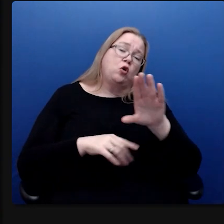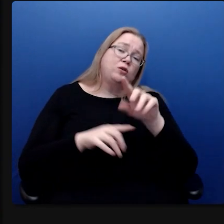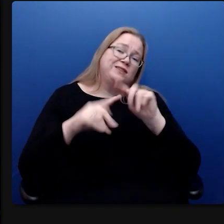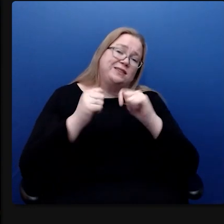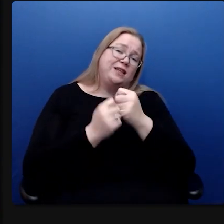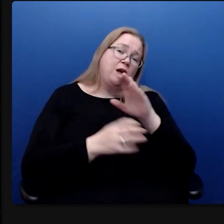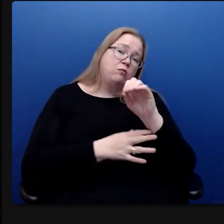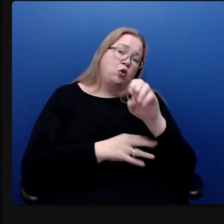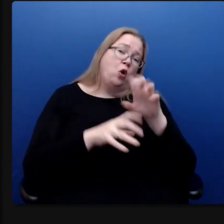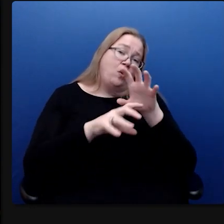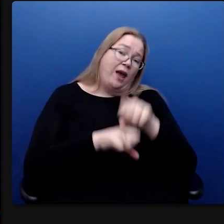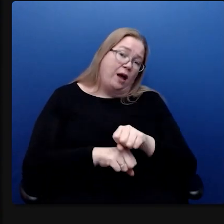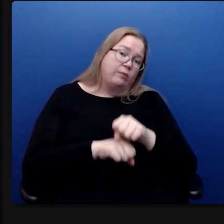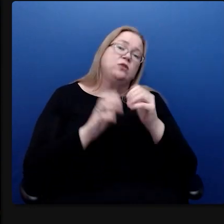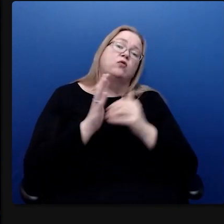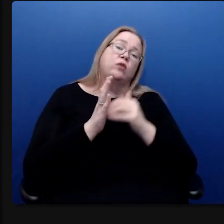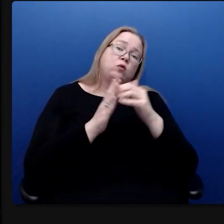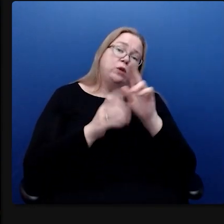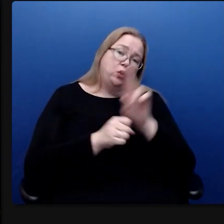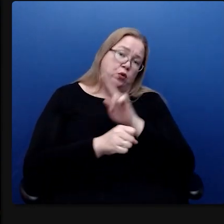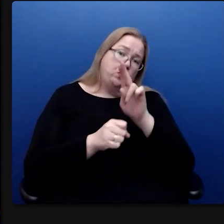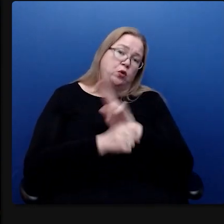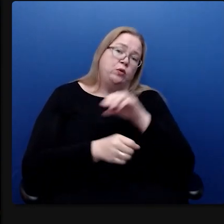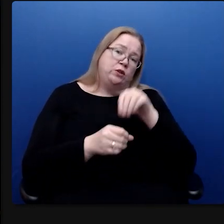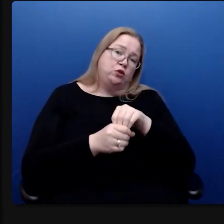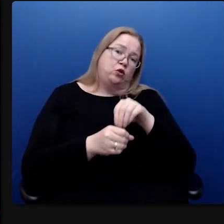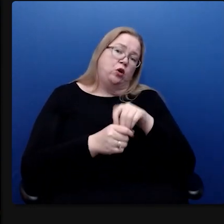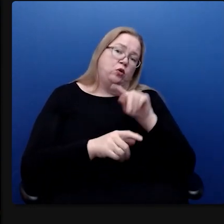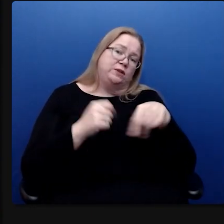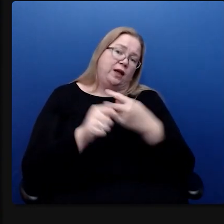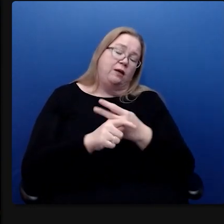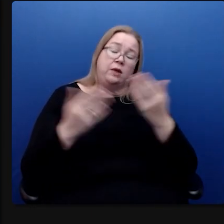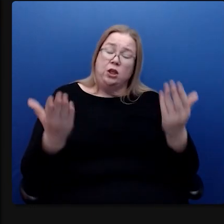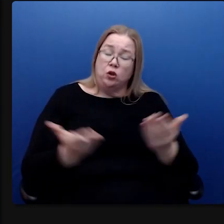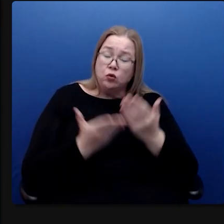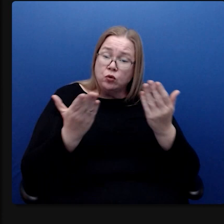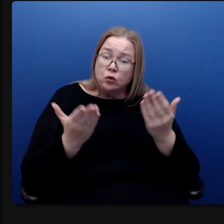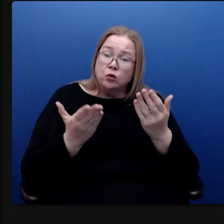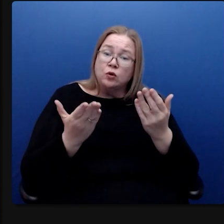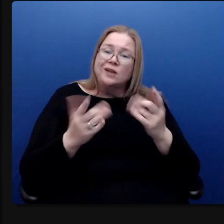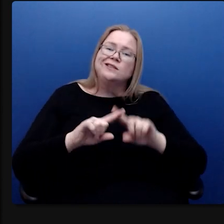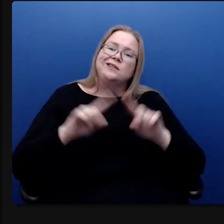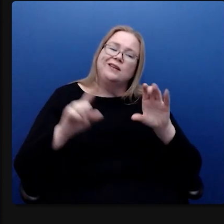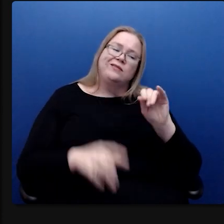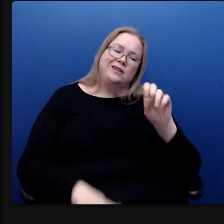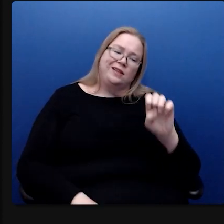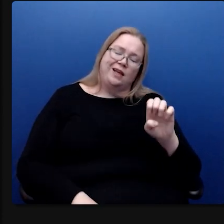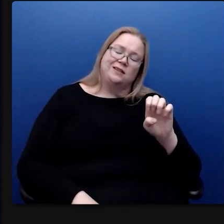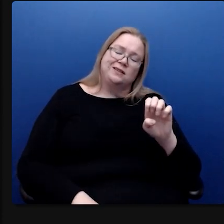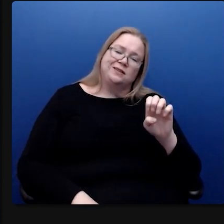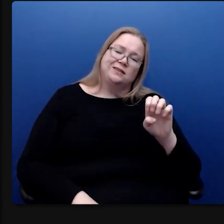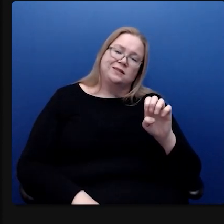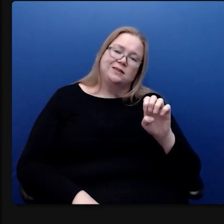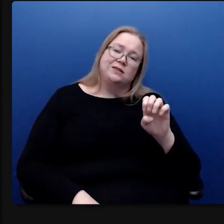based on your team's coding habits and frequently used internal type. [David] Here in a different case,